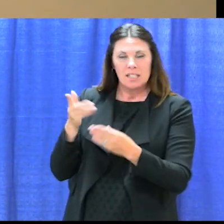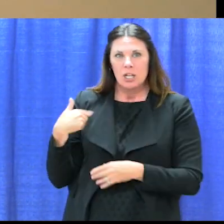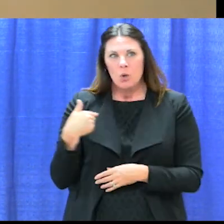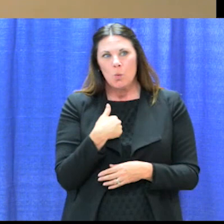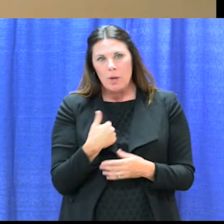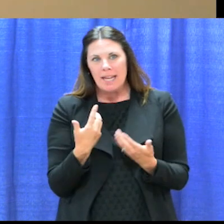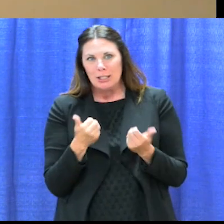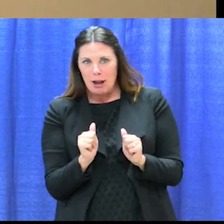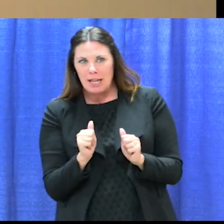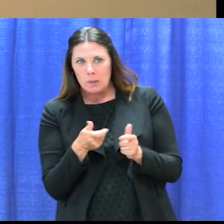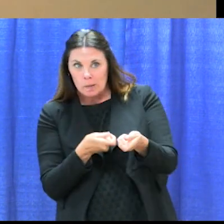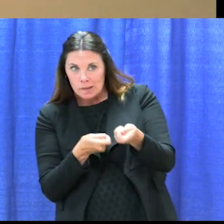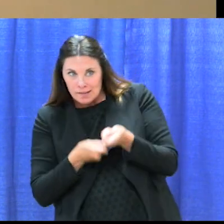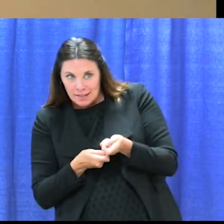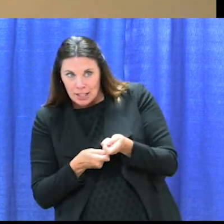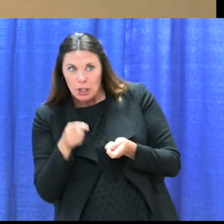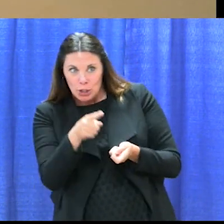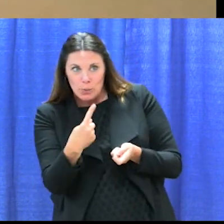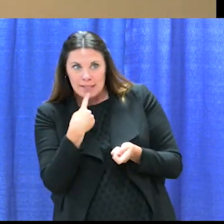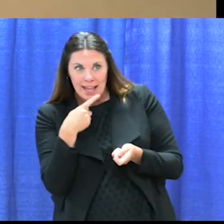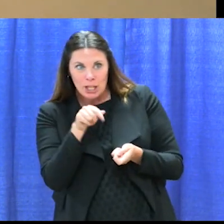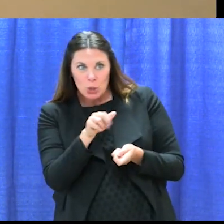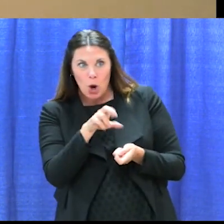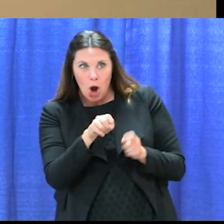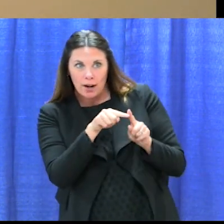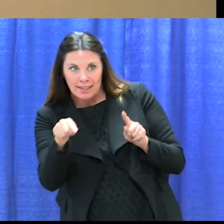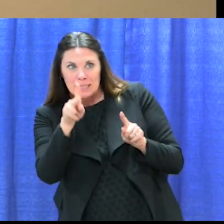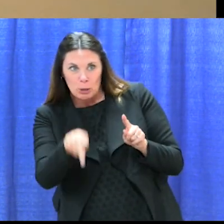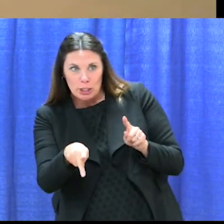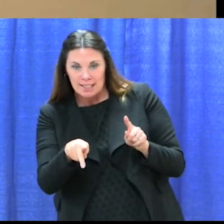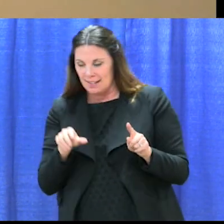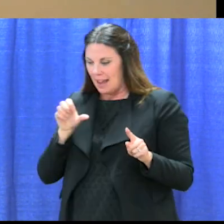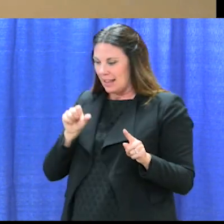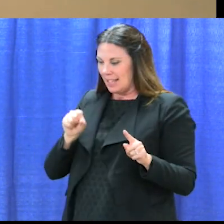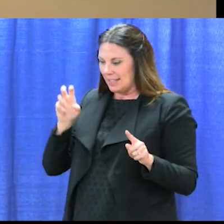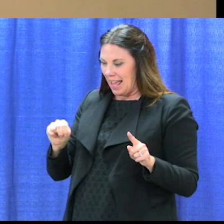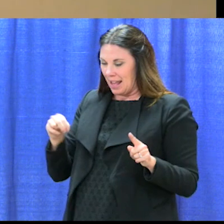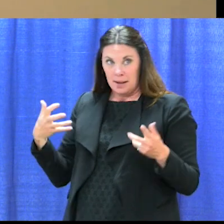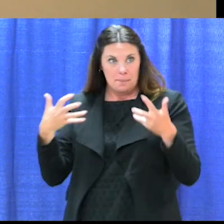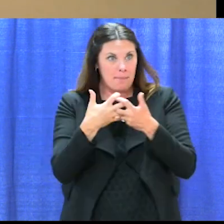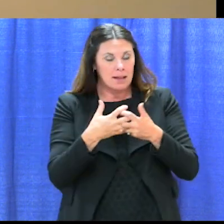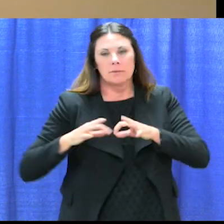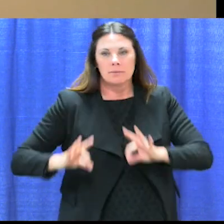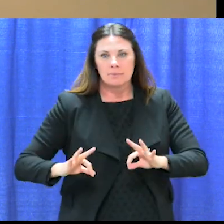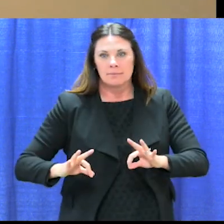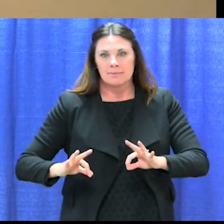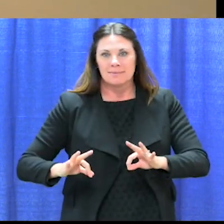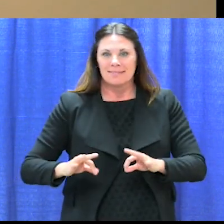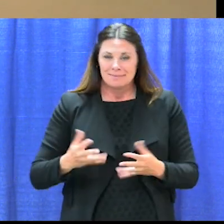of are you who you say you are. So it's a question of fraud which does happen unfortunately.